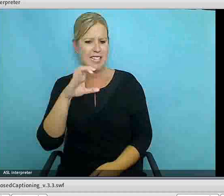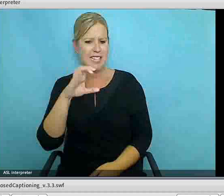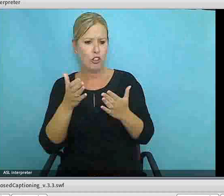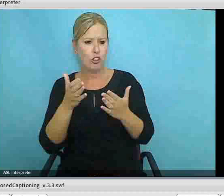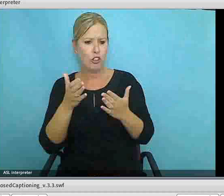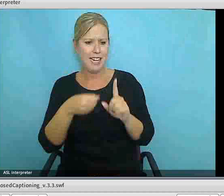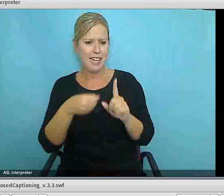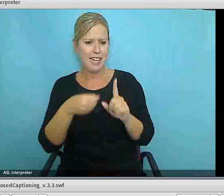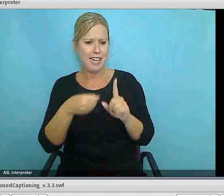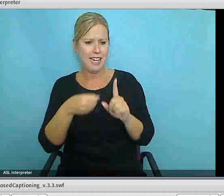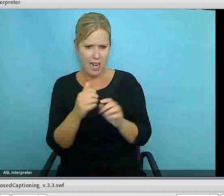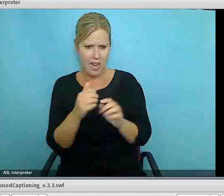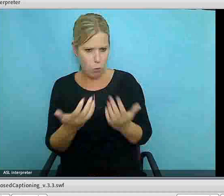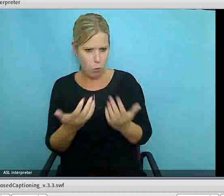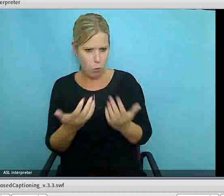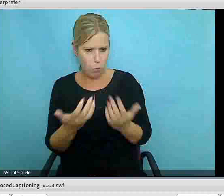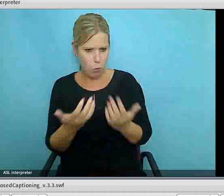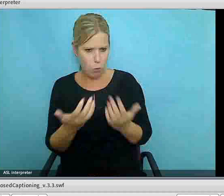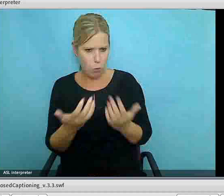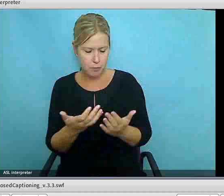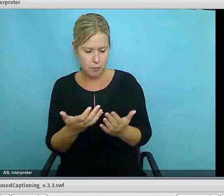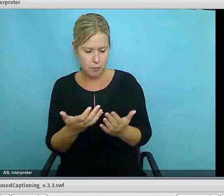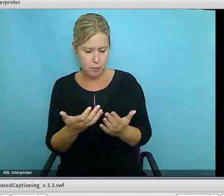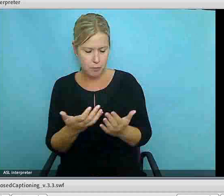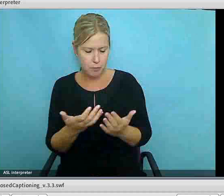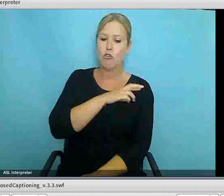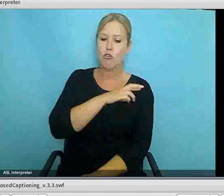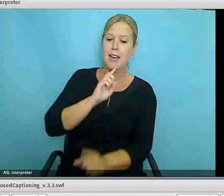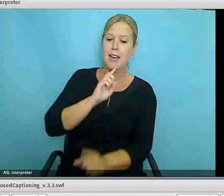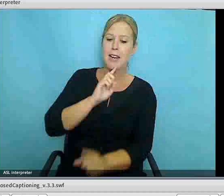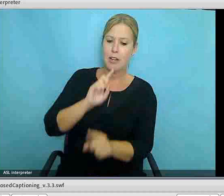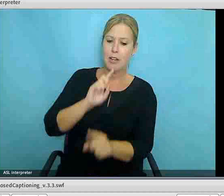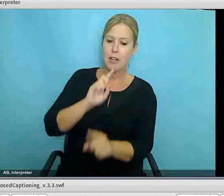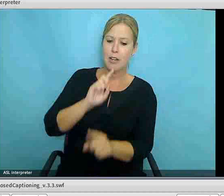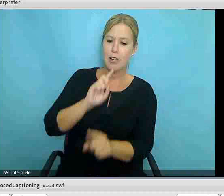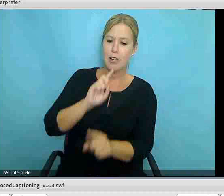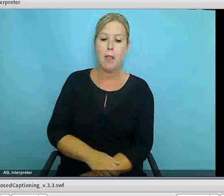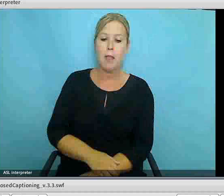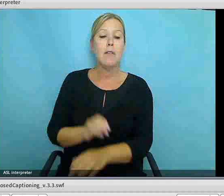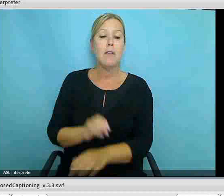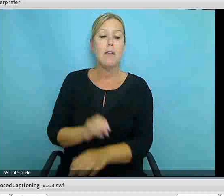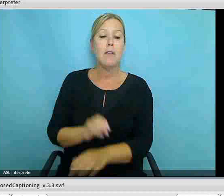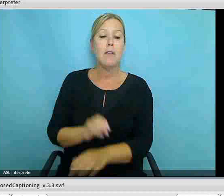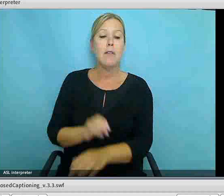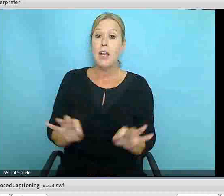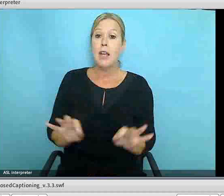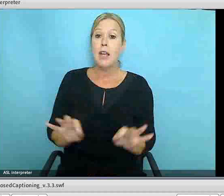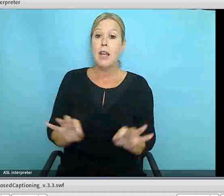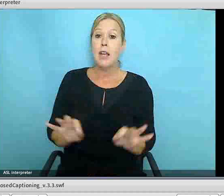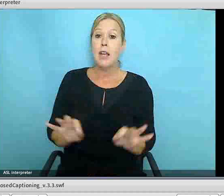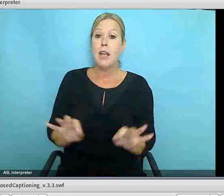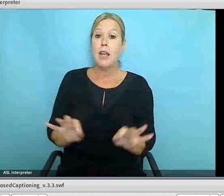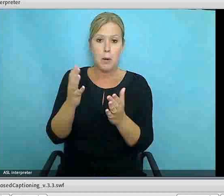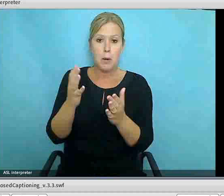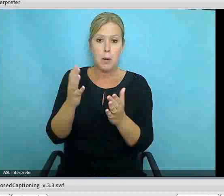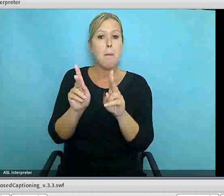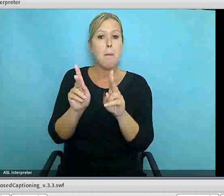who enrolls in a One Care plan, if they already have a PCA through our state plan, and our